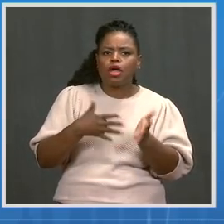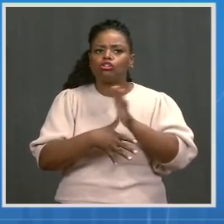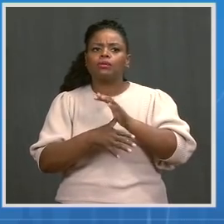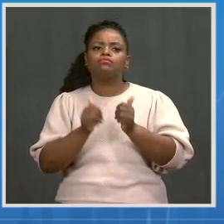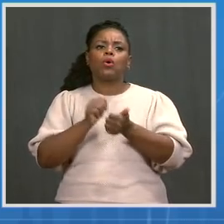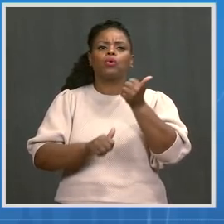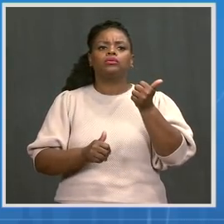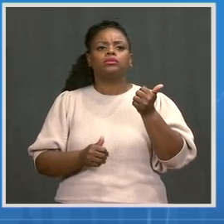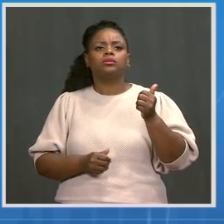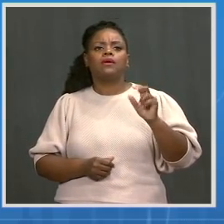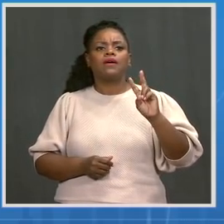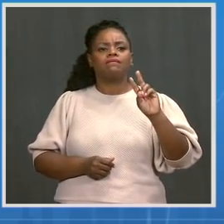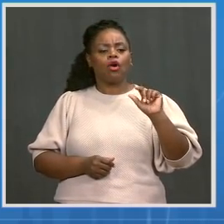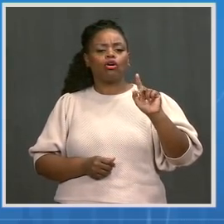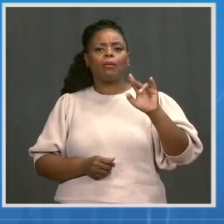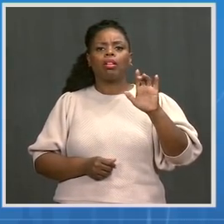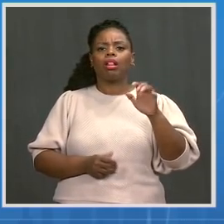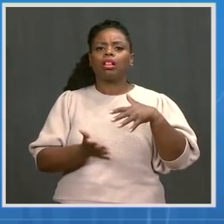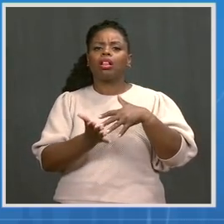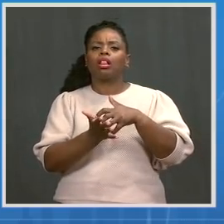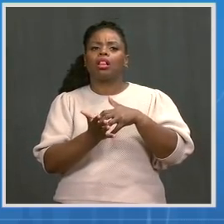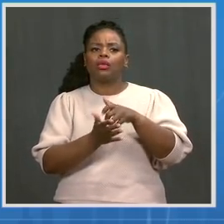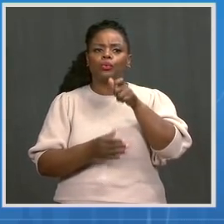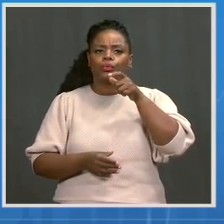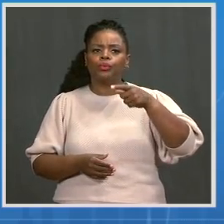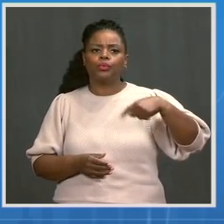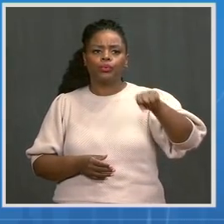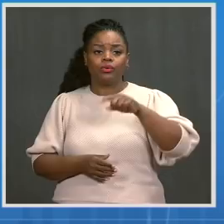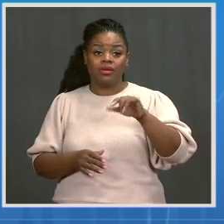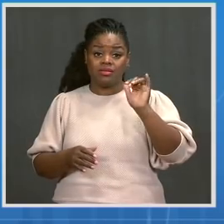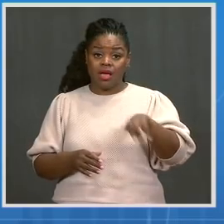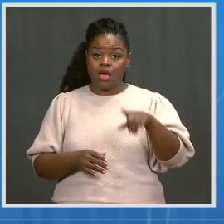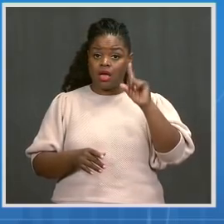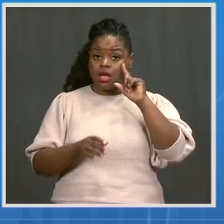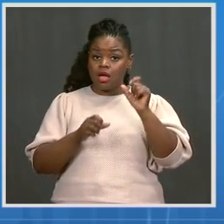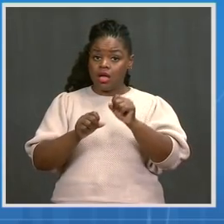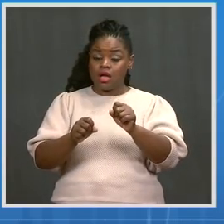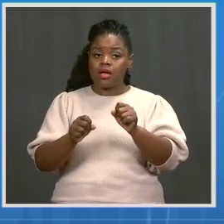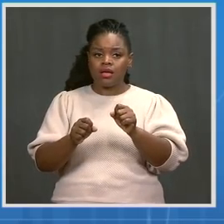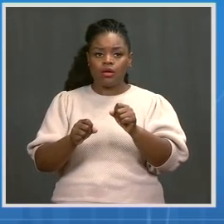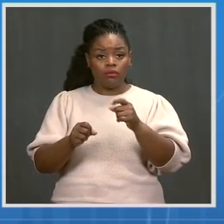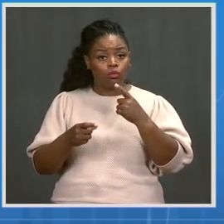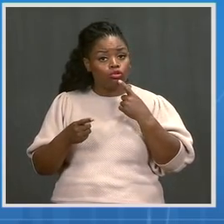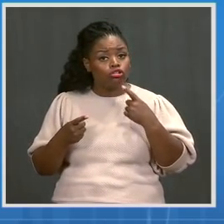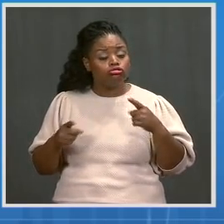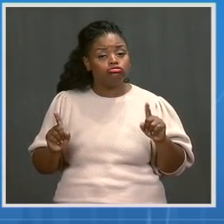And it's clear from the numbers that this strategy has worked. Looking at Americans 65 and older --